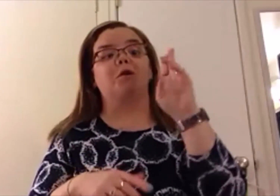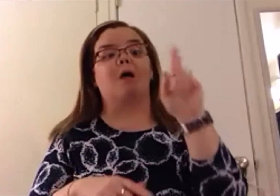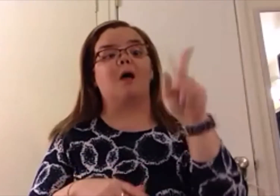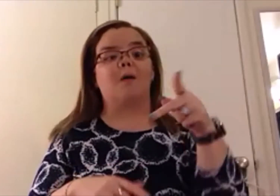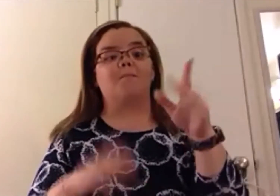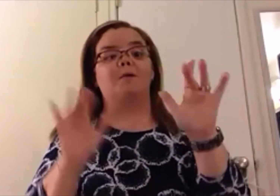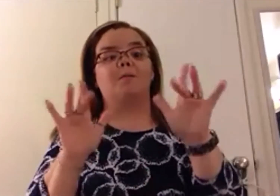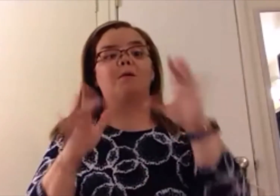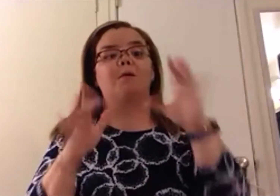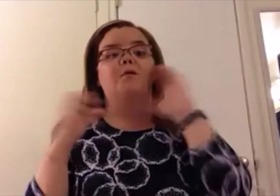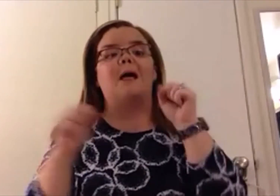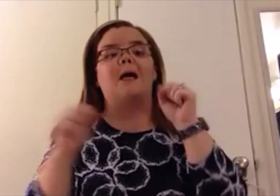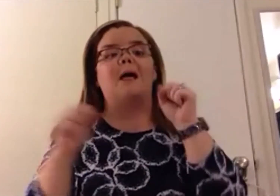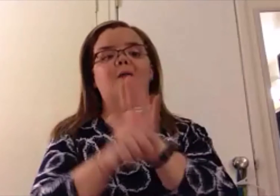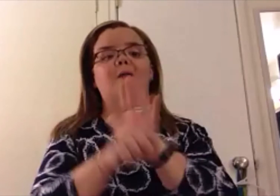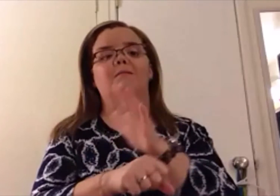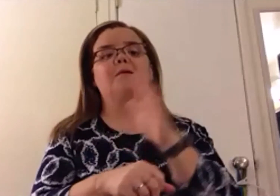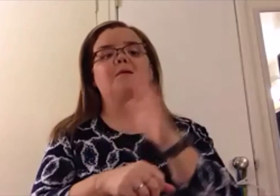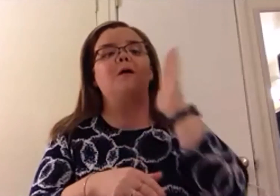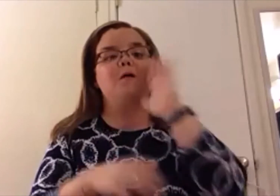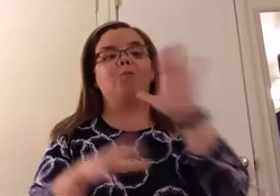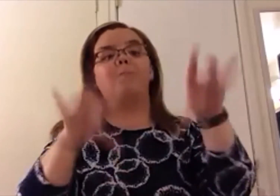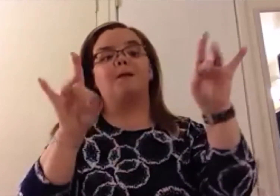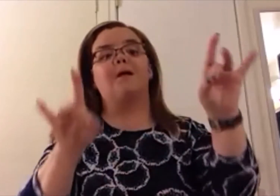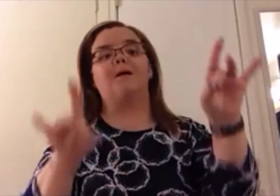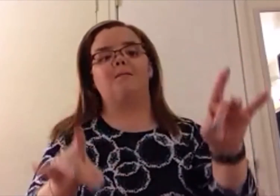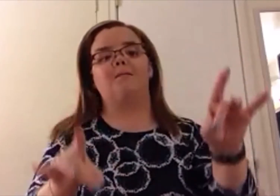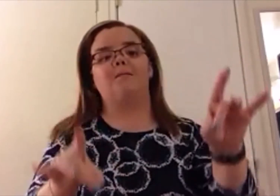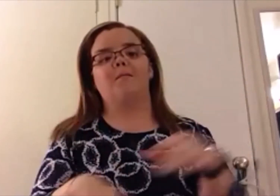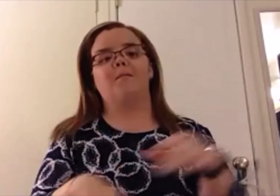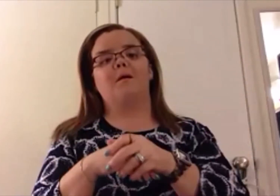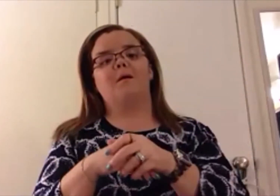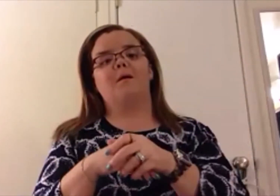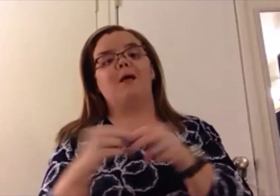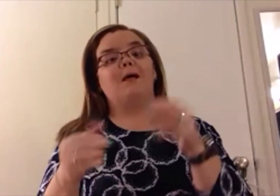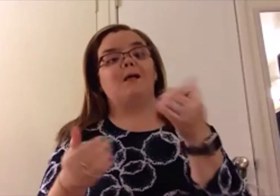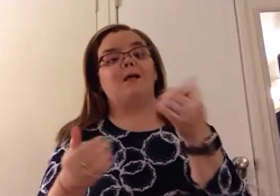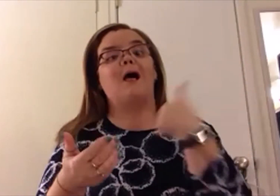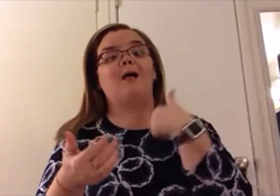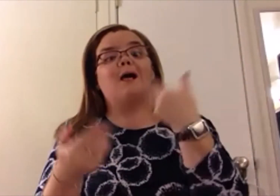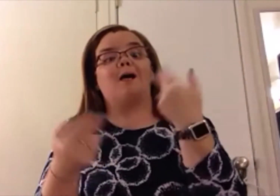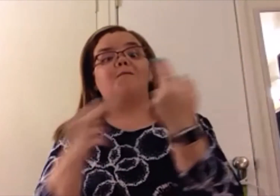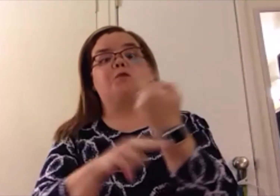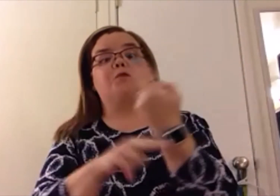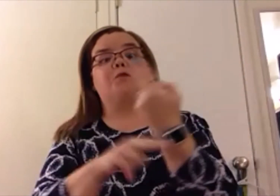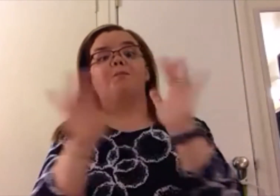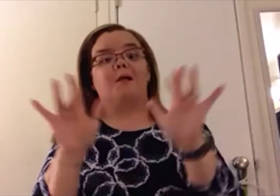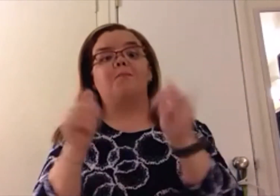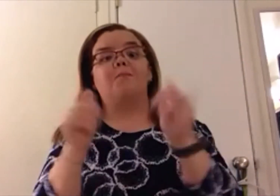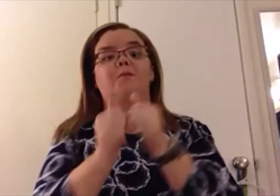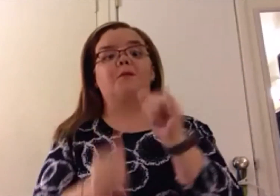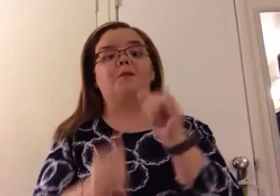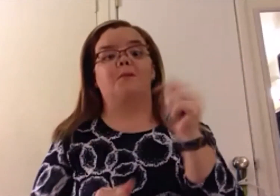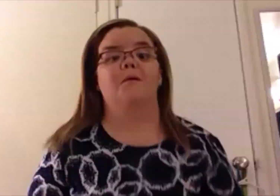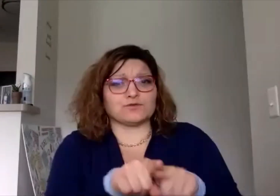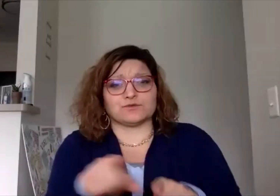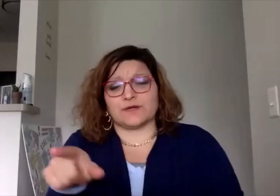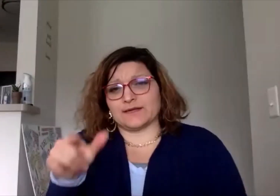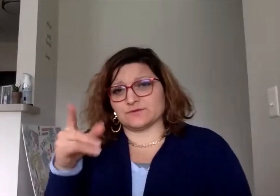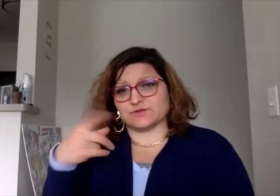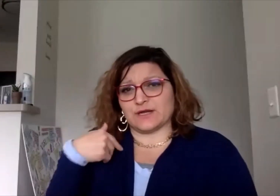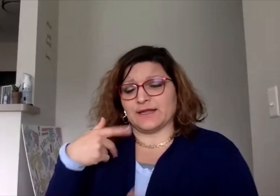the computer loud enough it will pick it up and i have used my computer with it before.